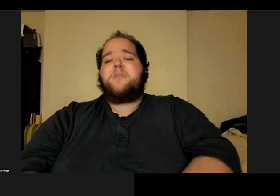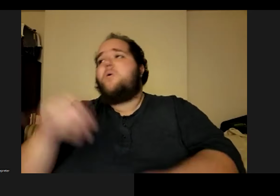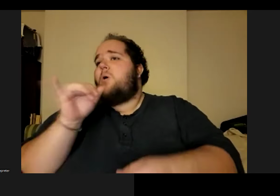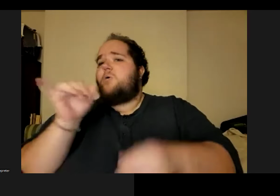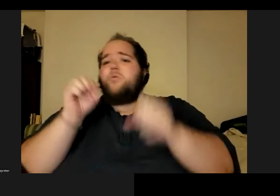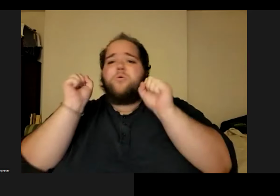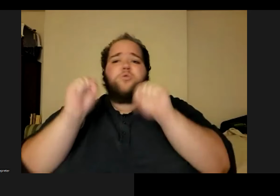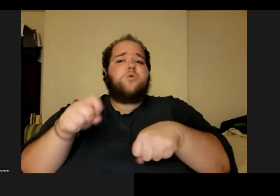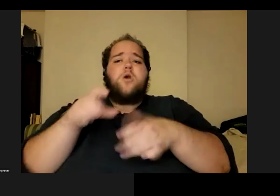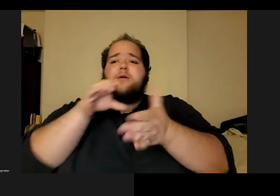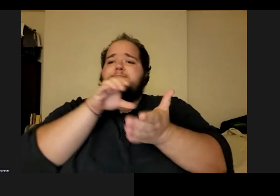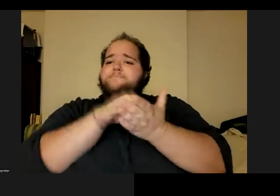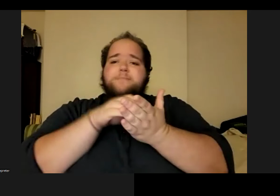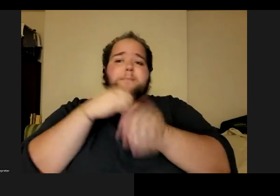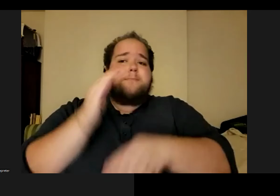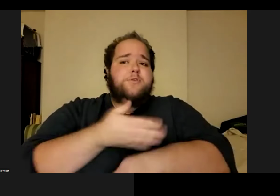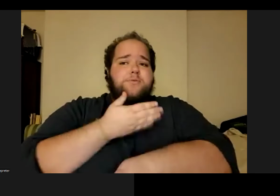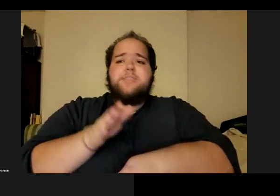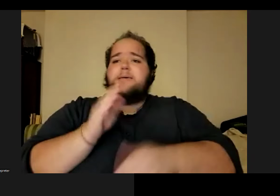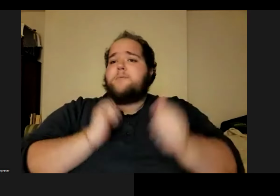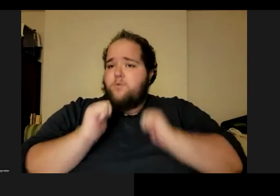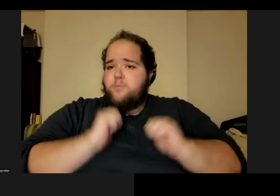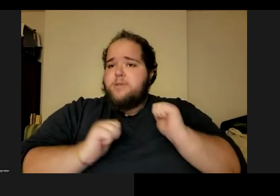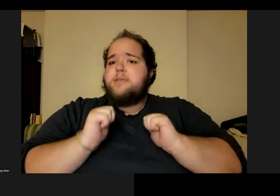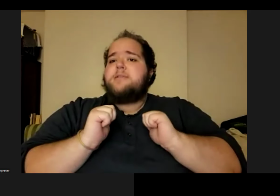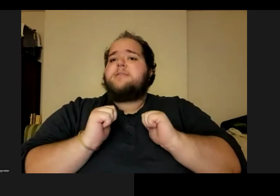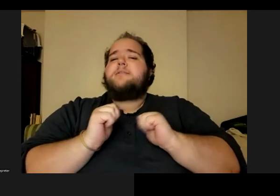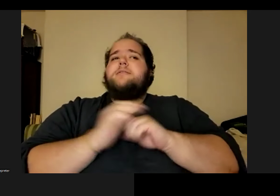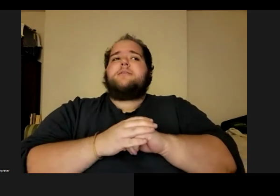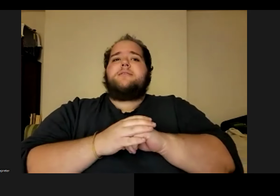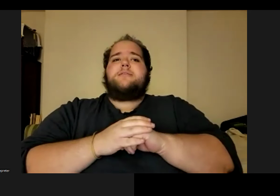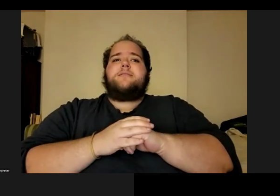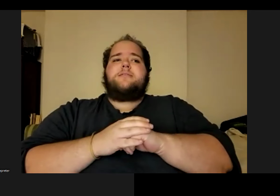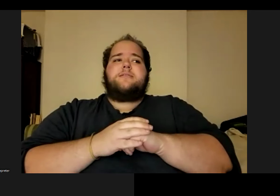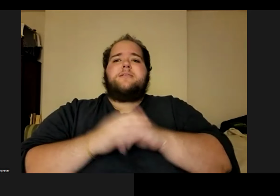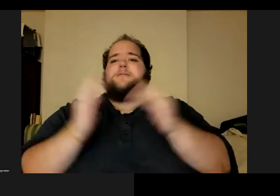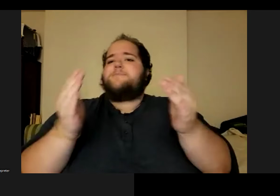If you do music, you can have performance. your press can also be called bibliography.